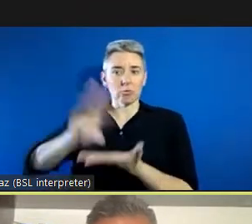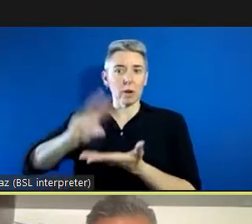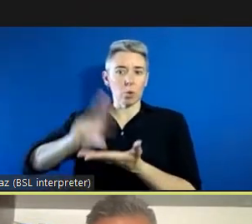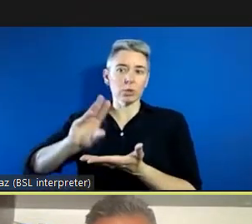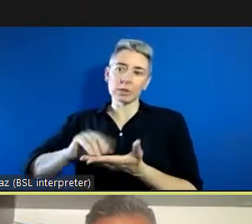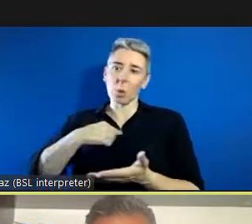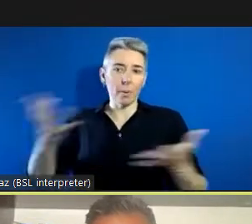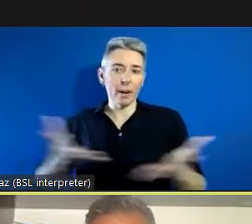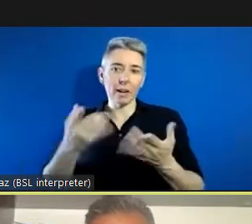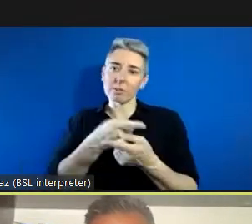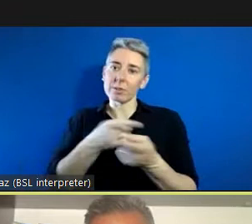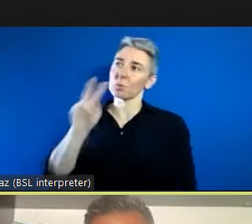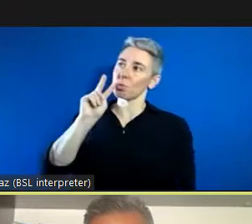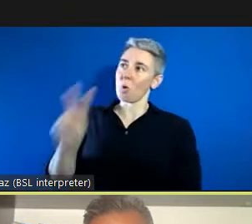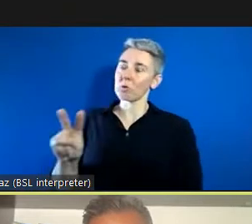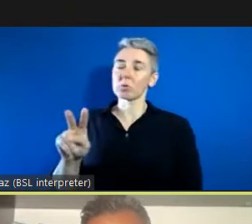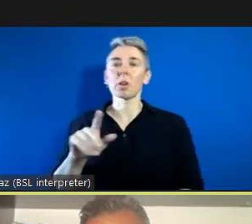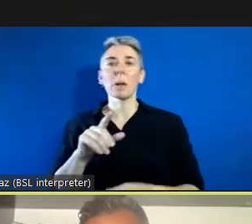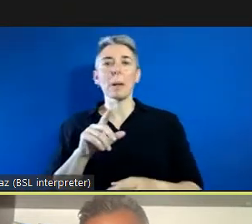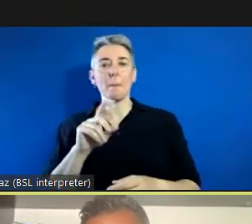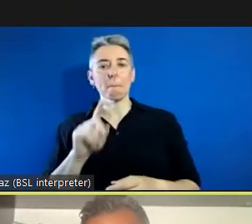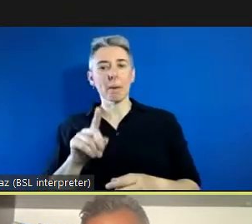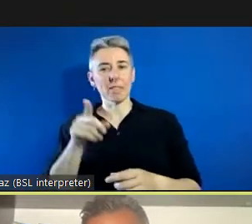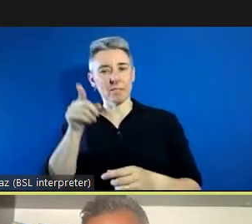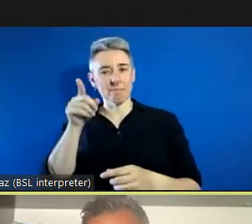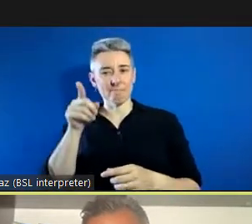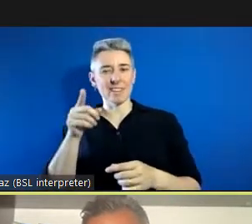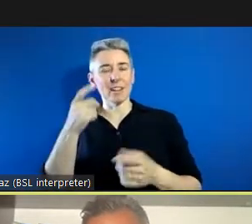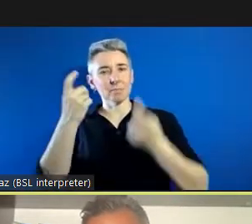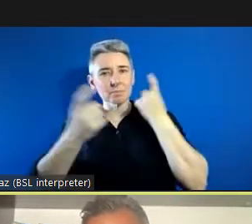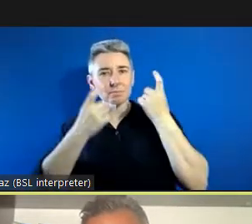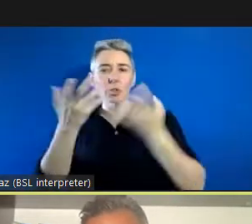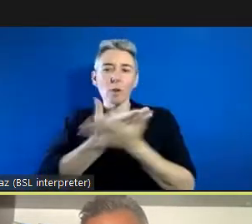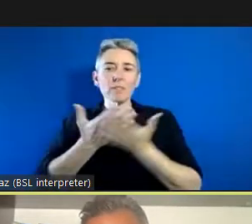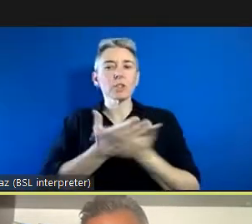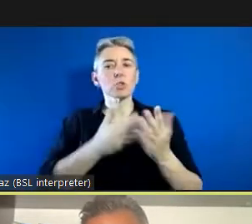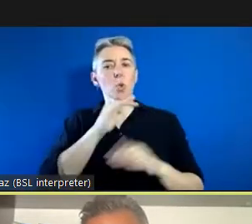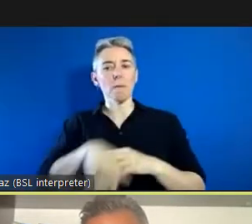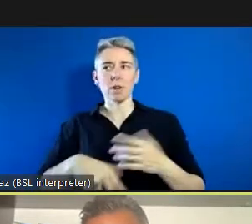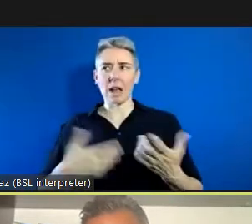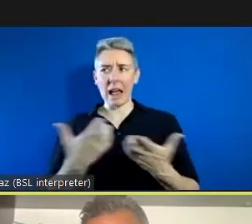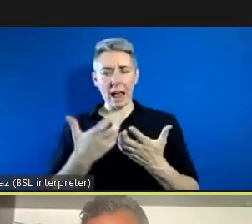how do we have a safe space, a space where we can't talk about this in a sensible way